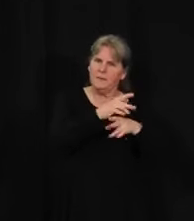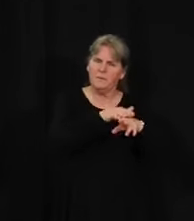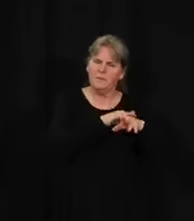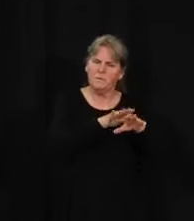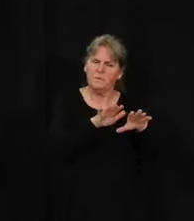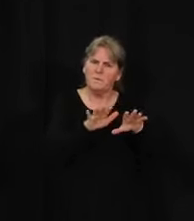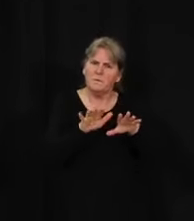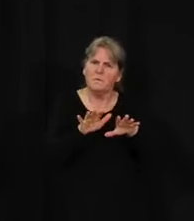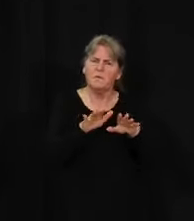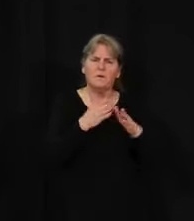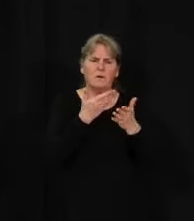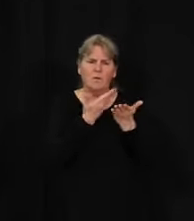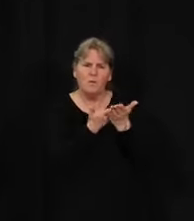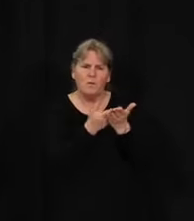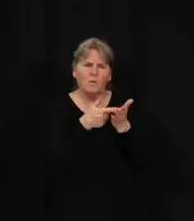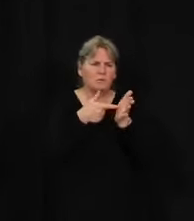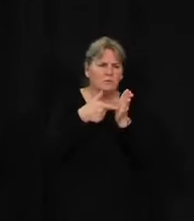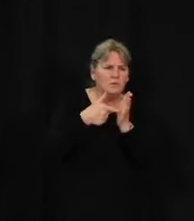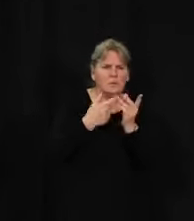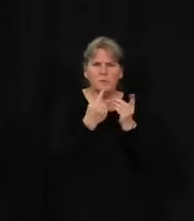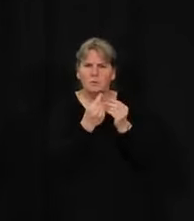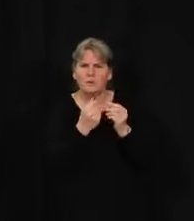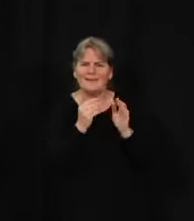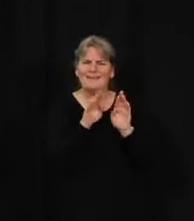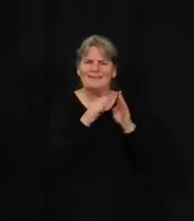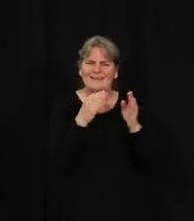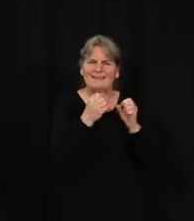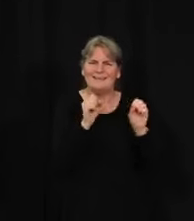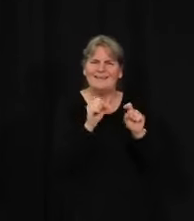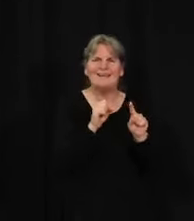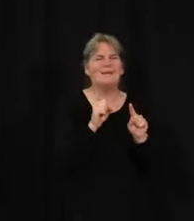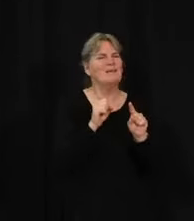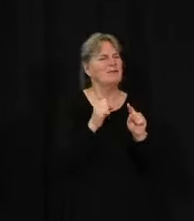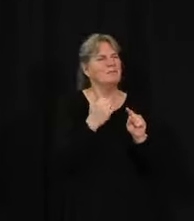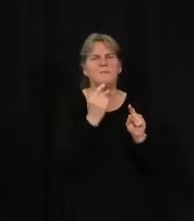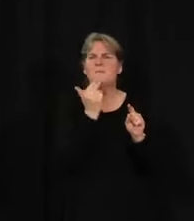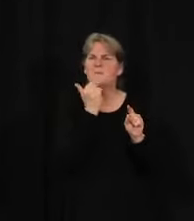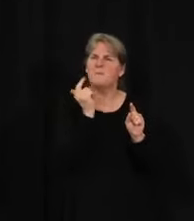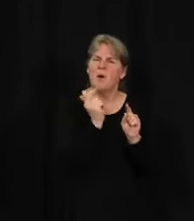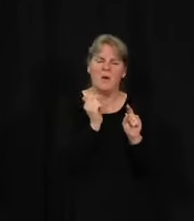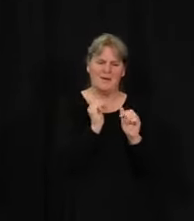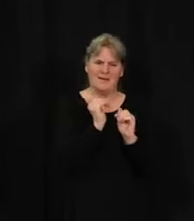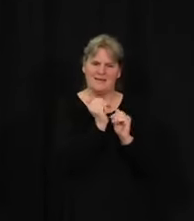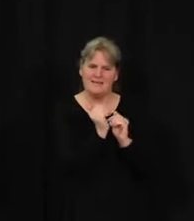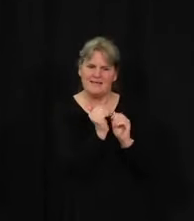careful, gradual, evidence-based way that makes sense for Yukon. We need to take small steps,